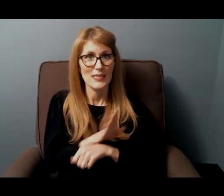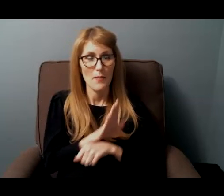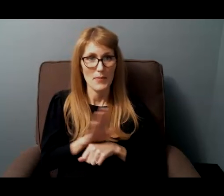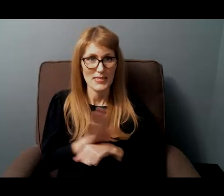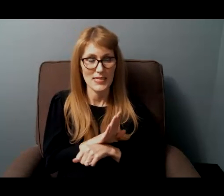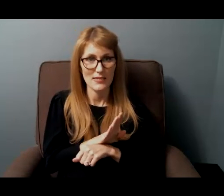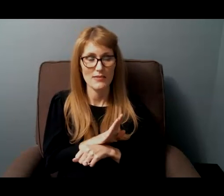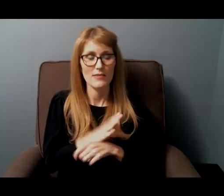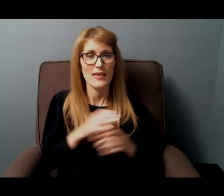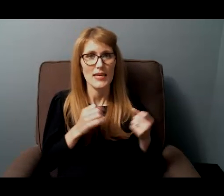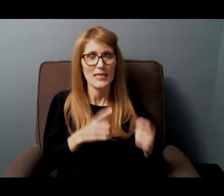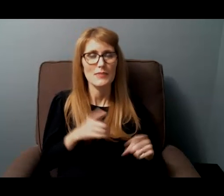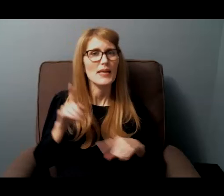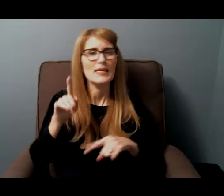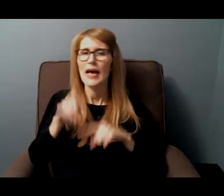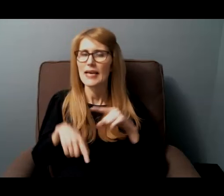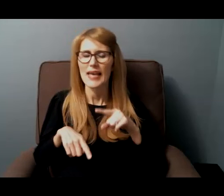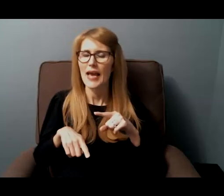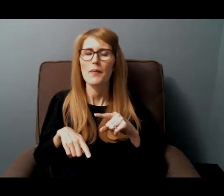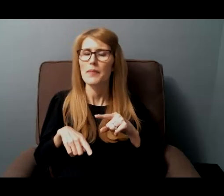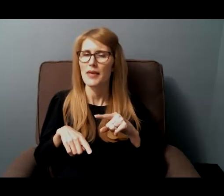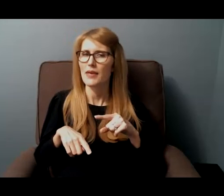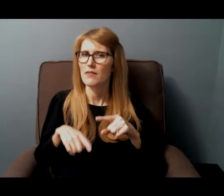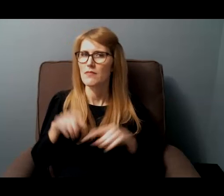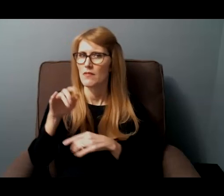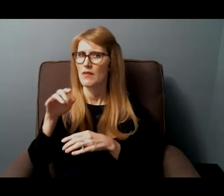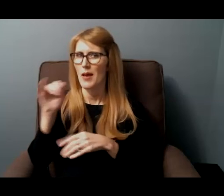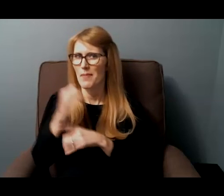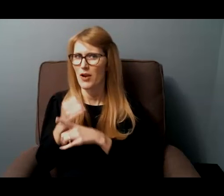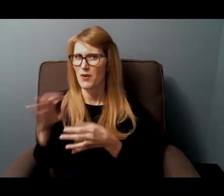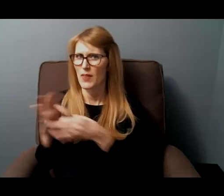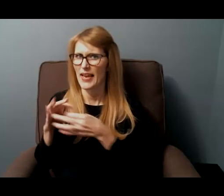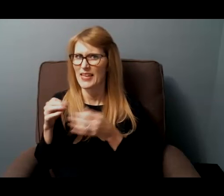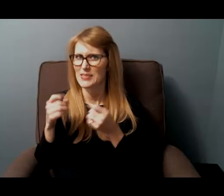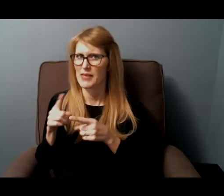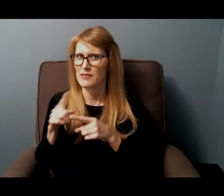really those are just going to be impairment related work expenses that are not business